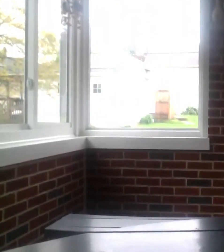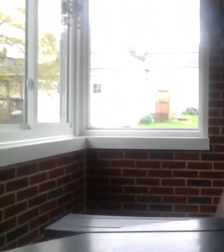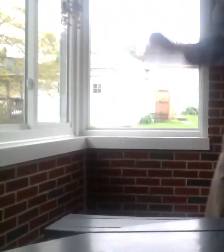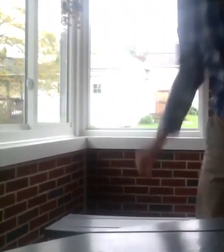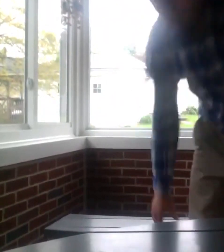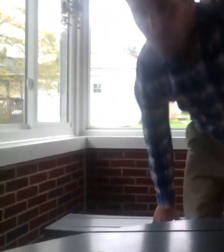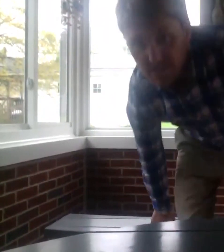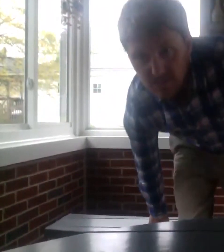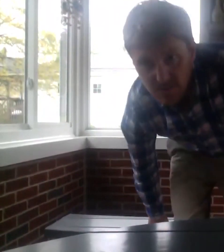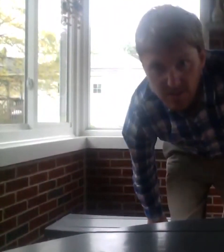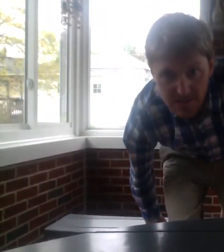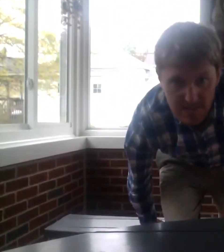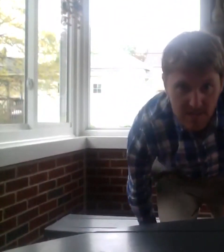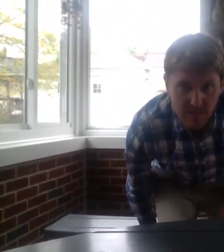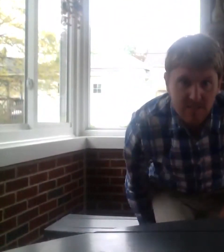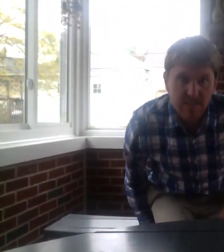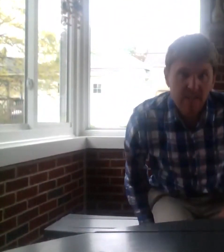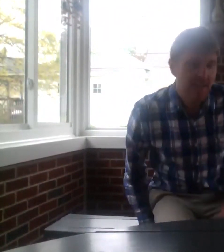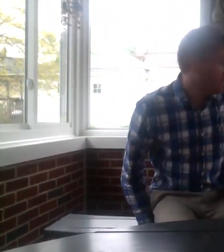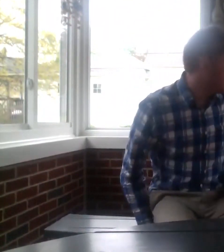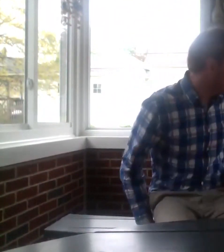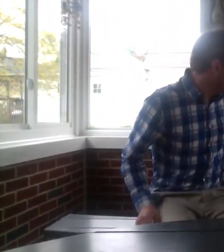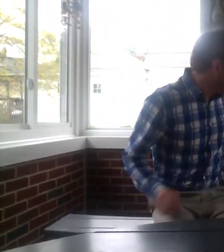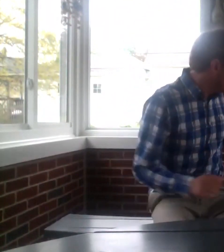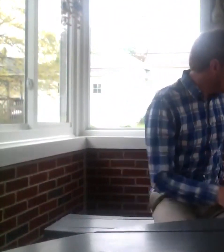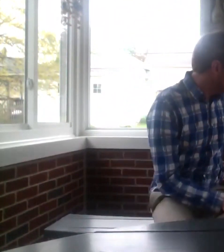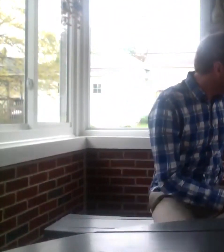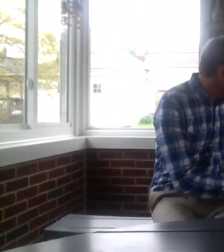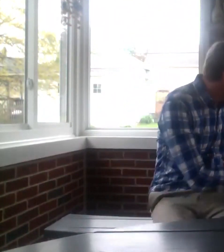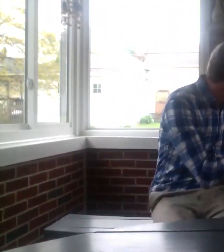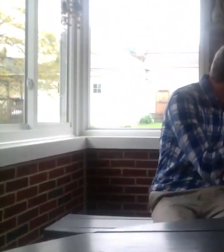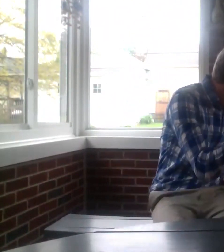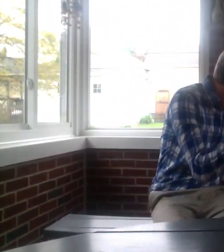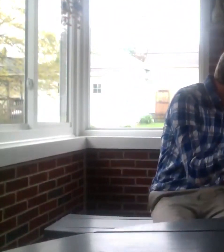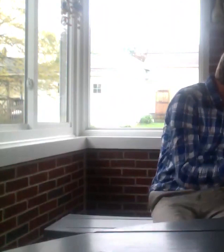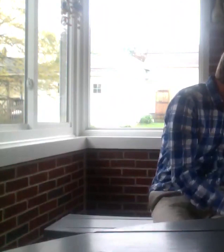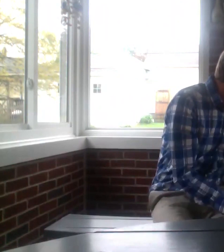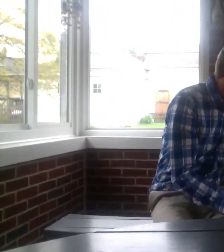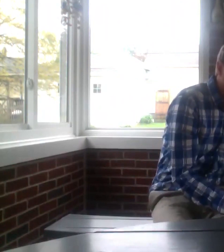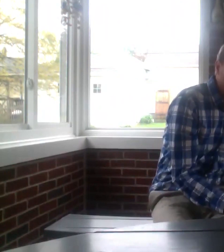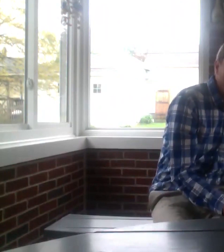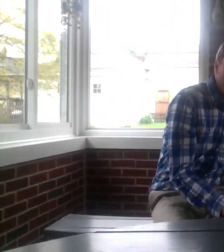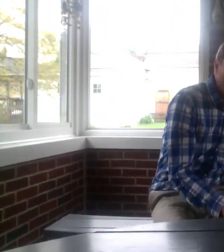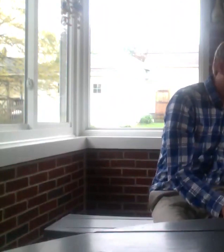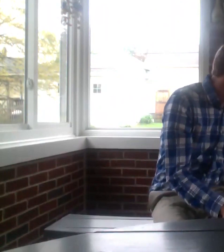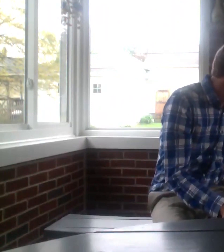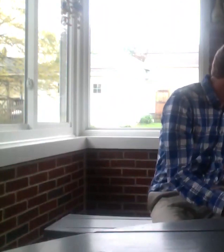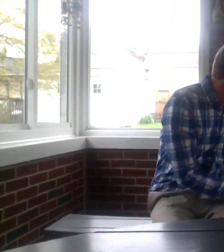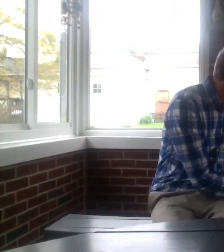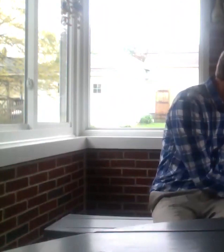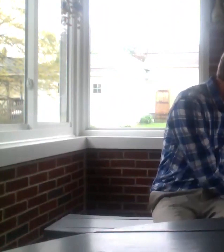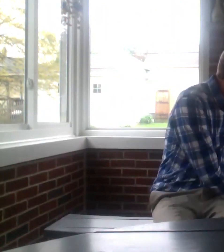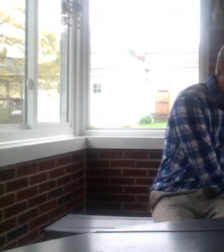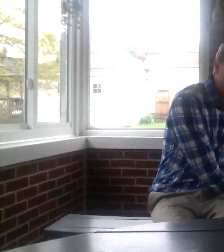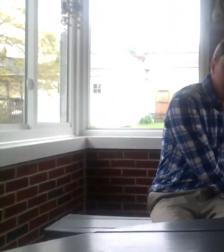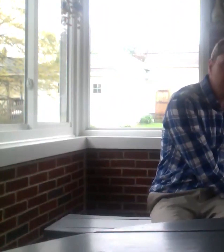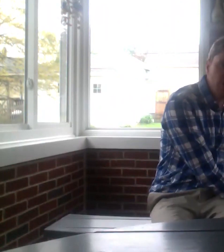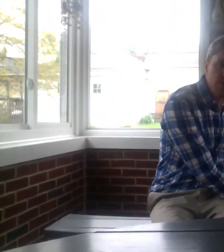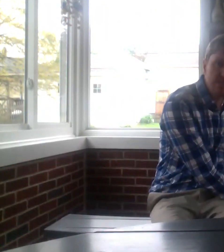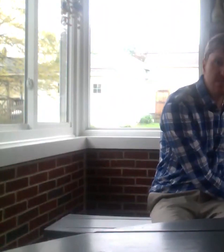[Girls] Hi, hello. They're gonna show us the finished products while I make our four things. Are you both ready to help?